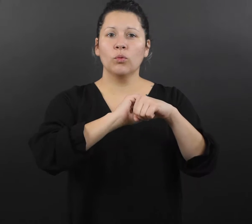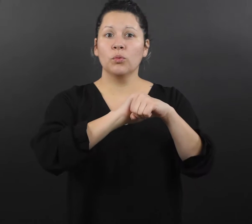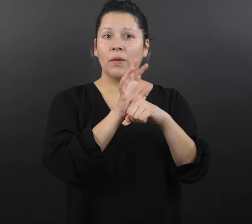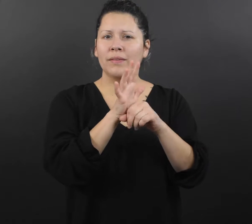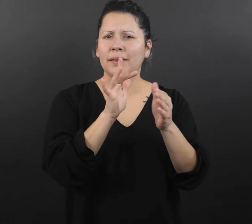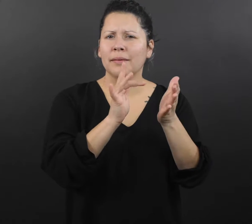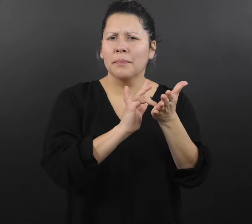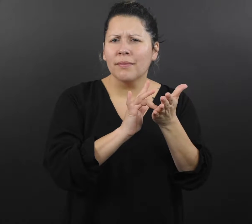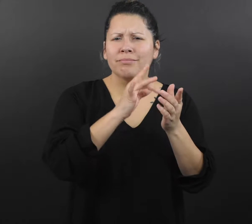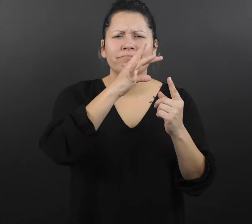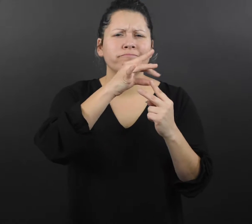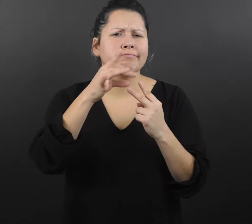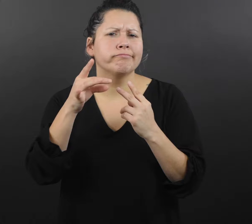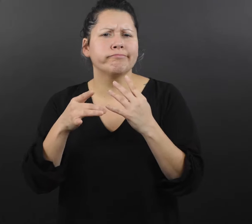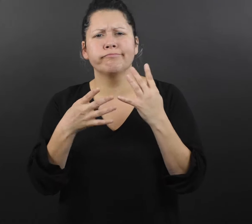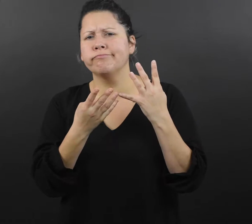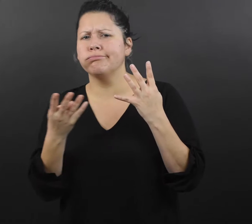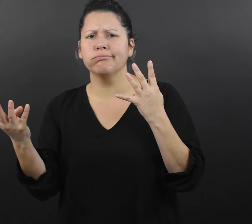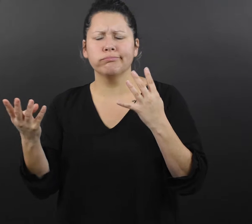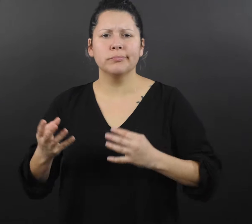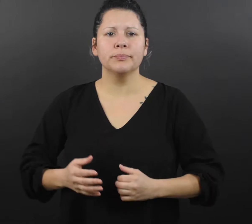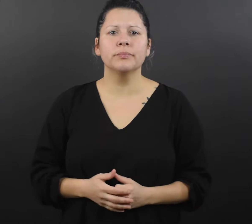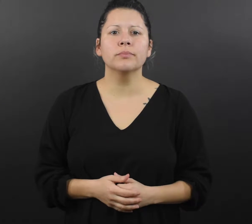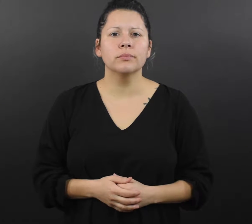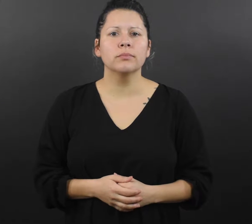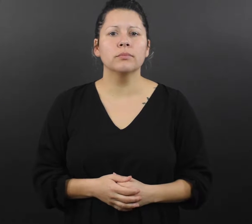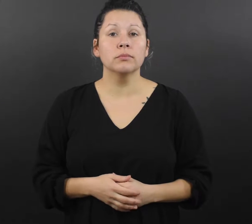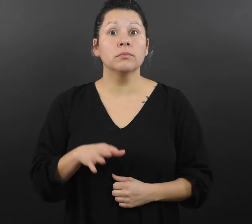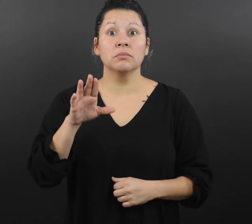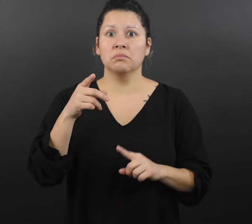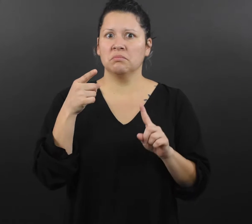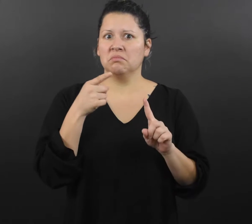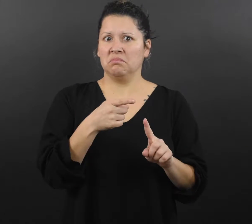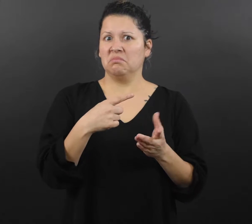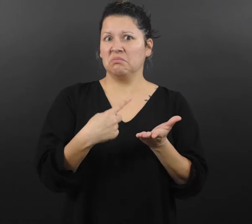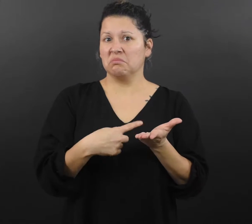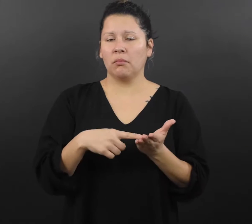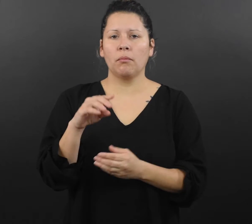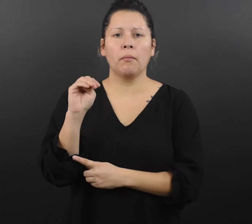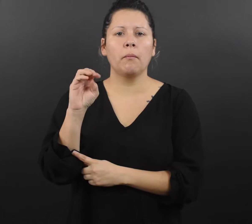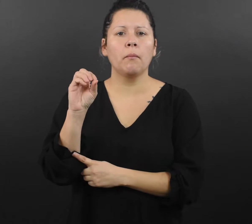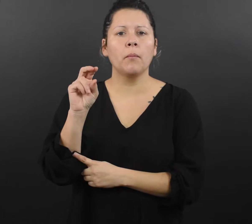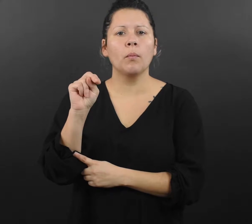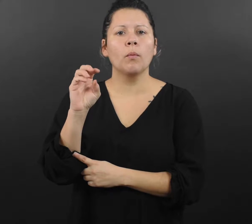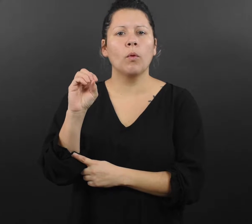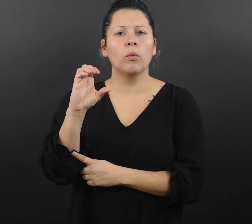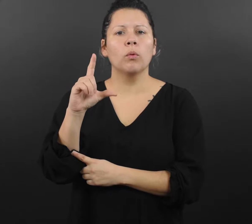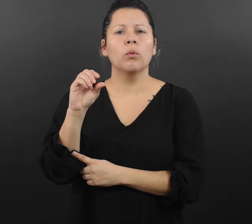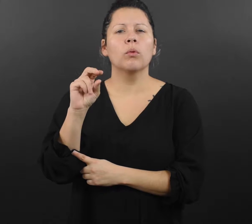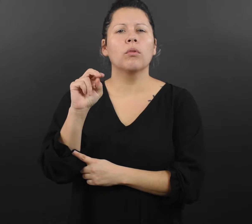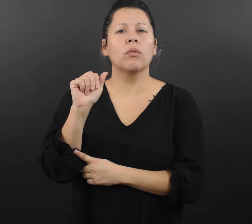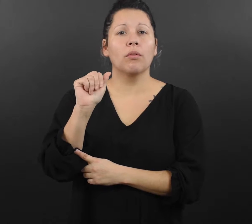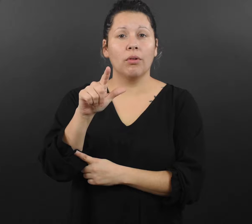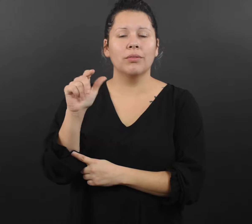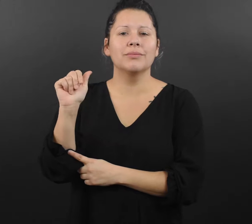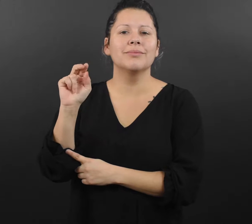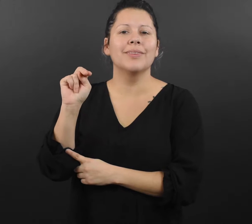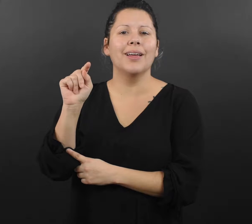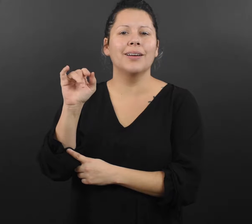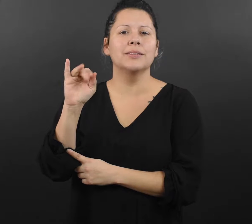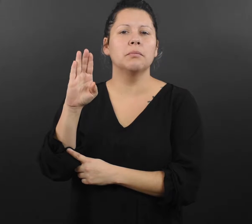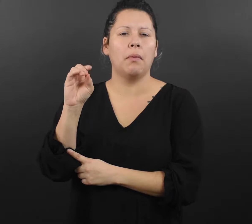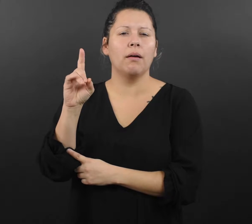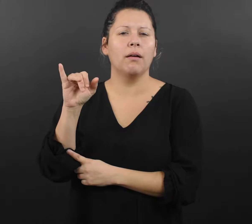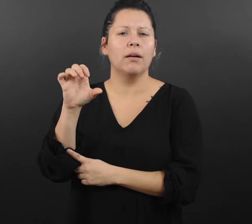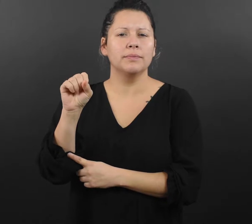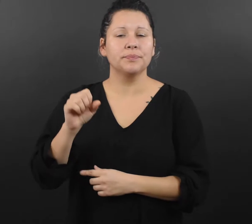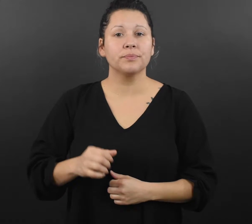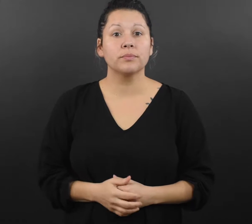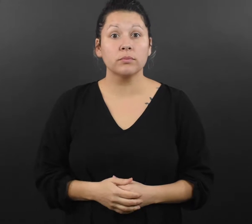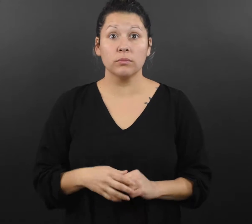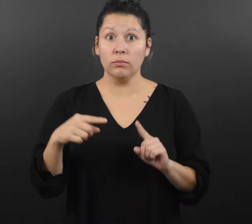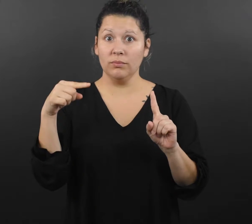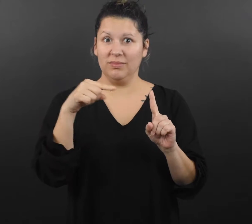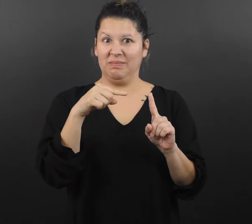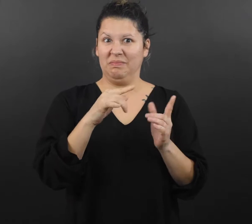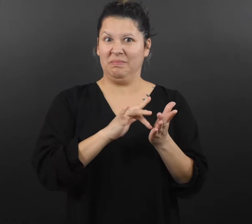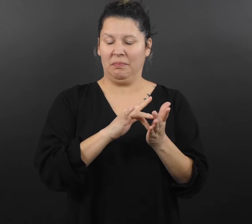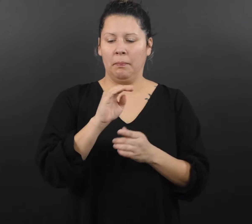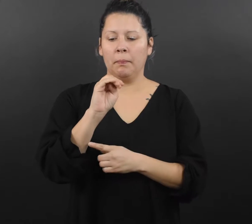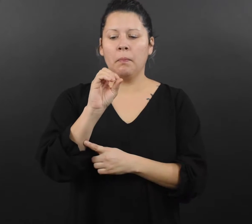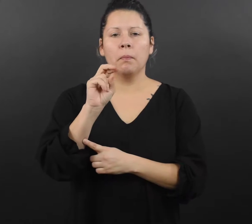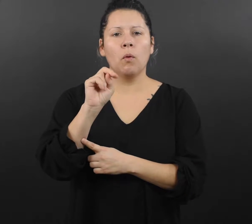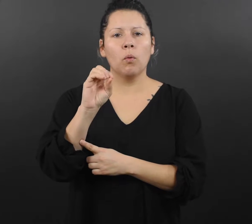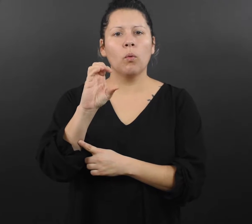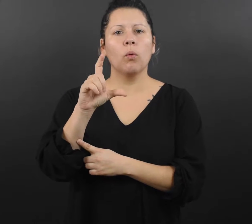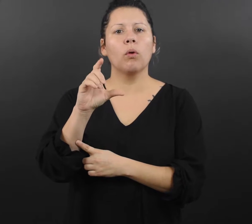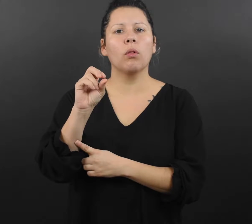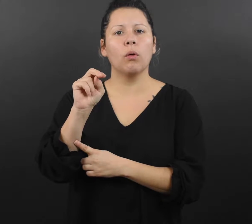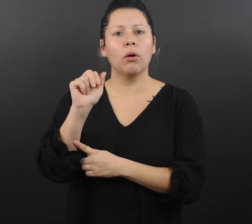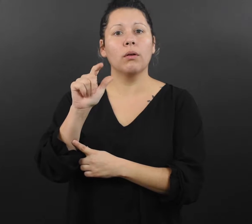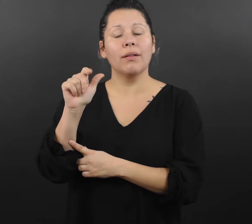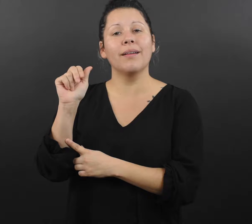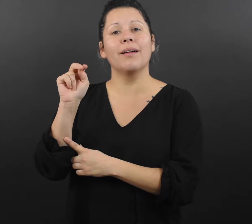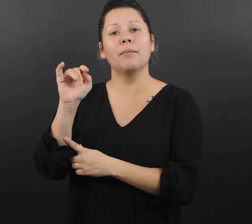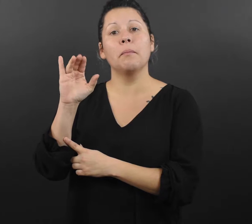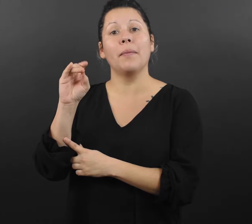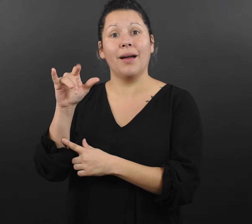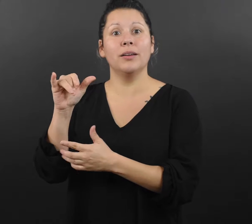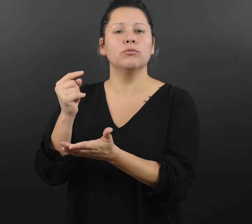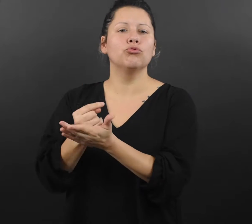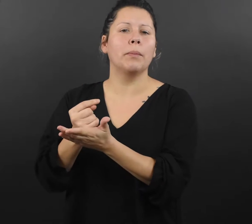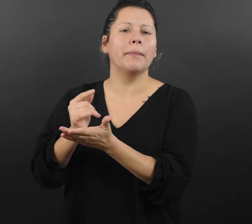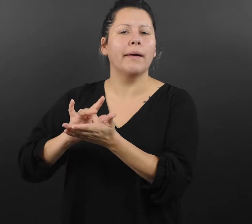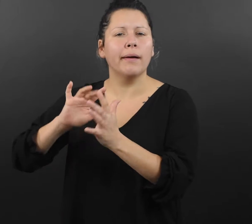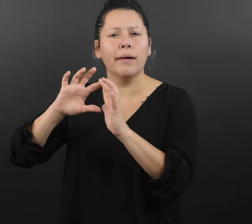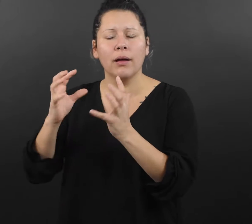COVID-19 Medication Options Monoclonal antibodies Monoclonal antibody treatment can be used